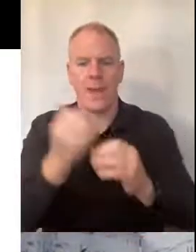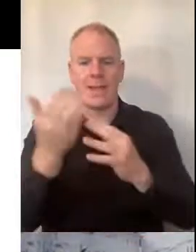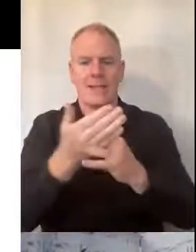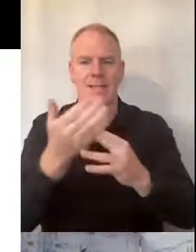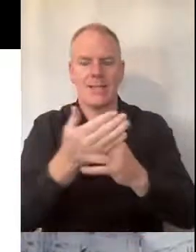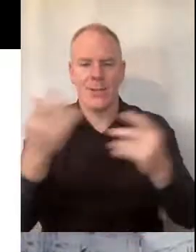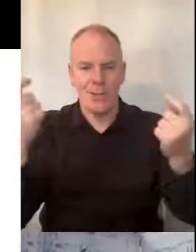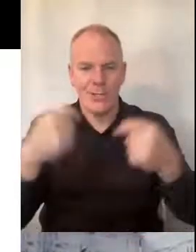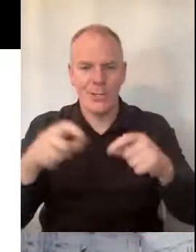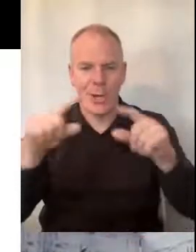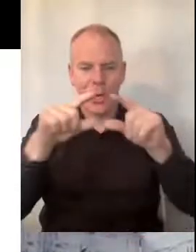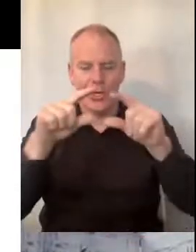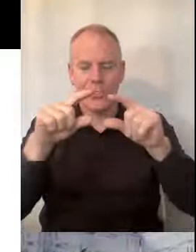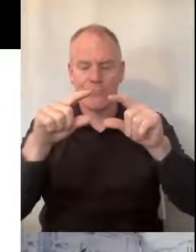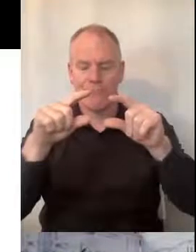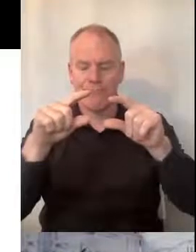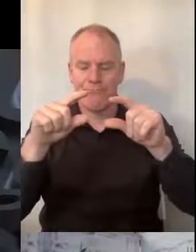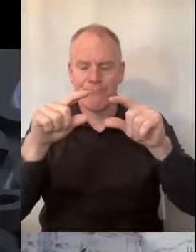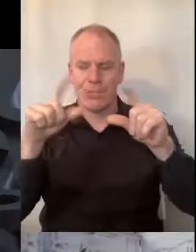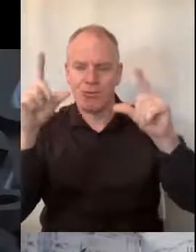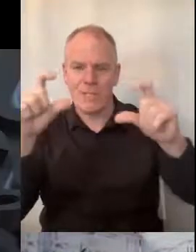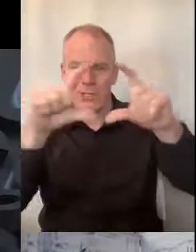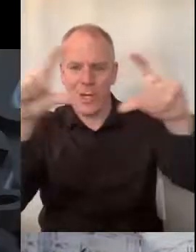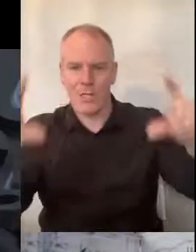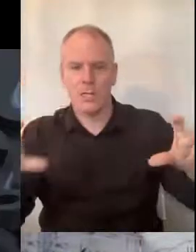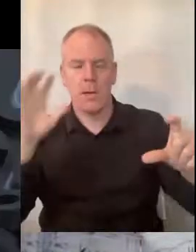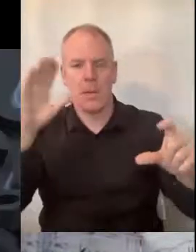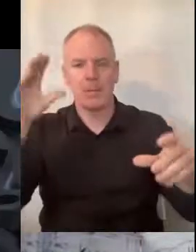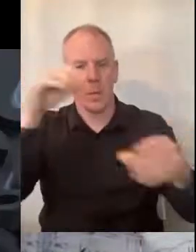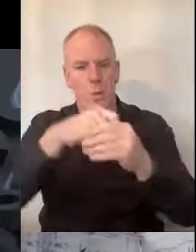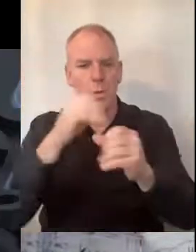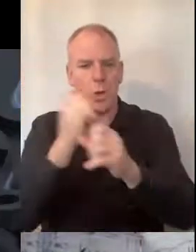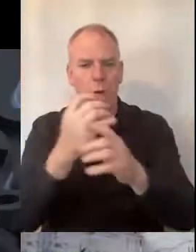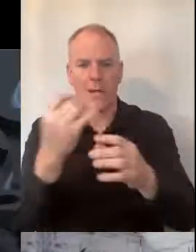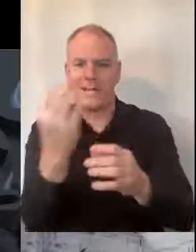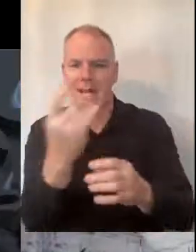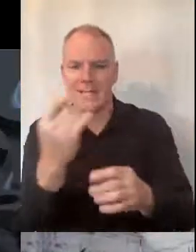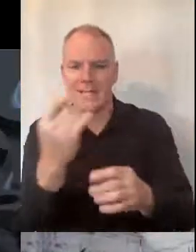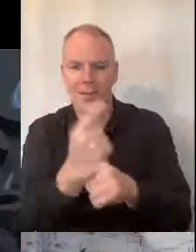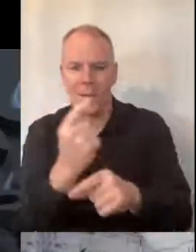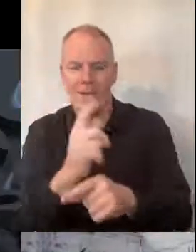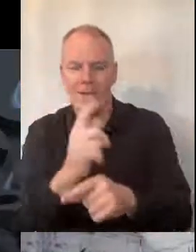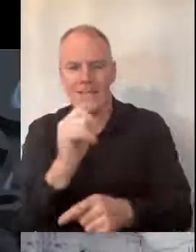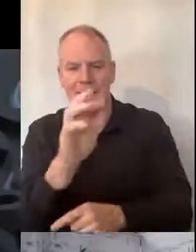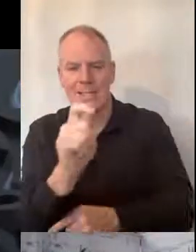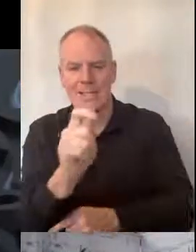that you include all text in it. OK, so the first question I pose here and